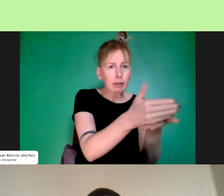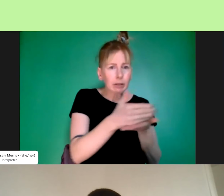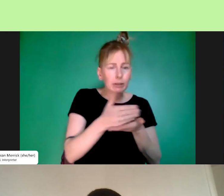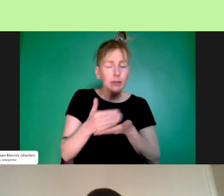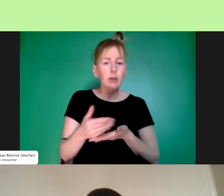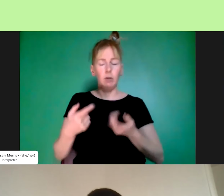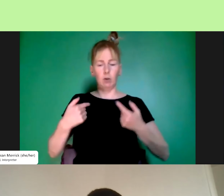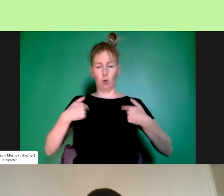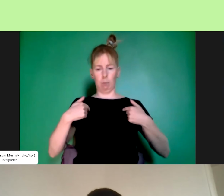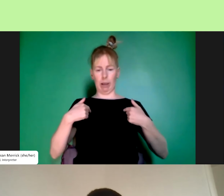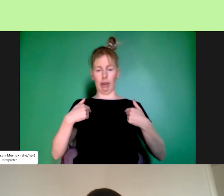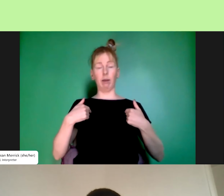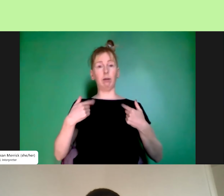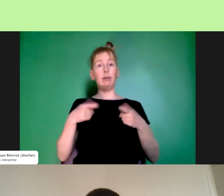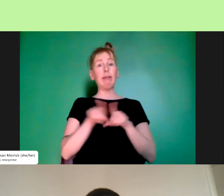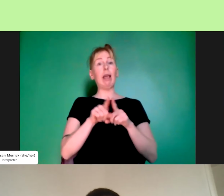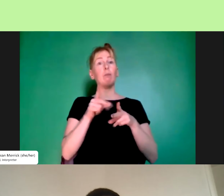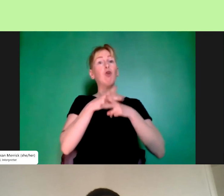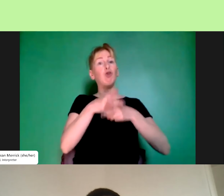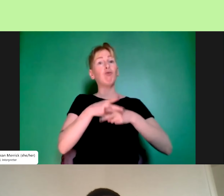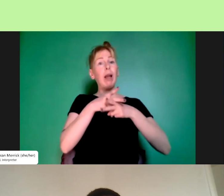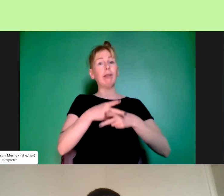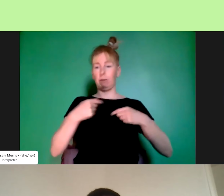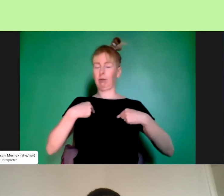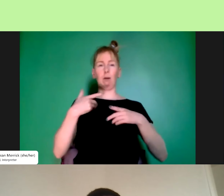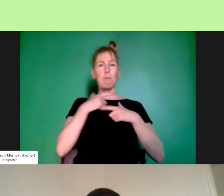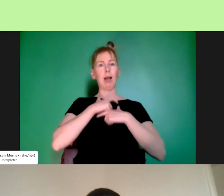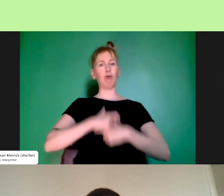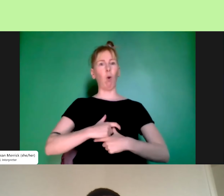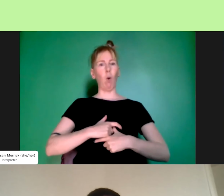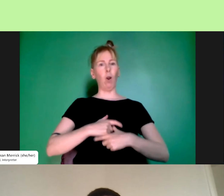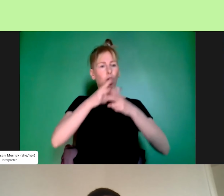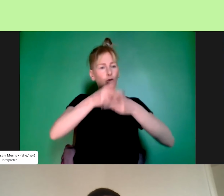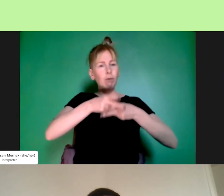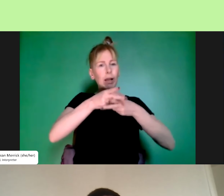Africa and what that means, and how not to reproduce the scenes of violence. So how